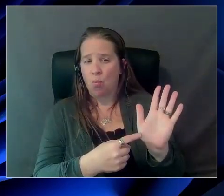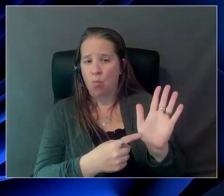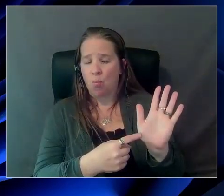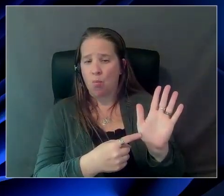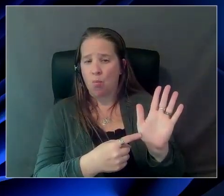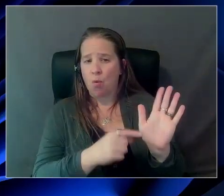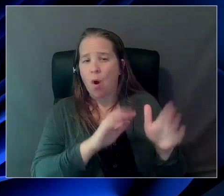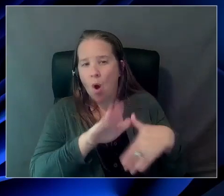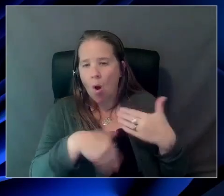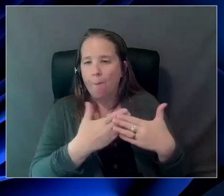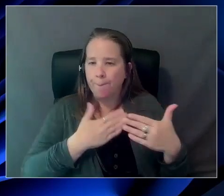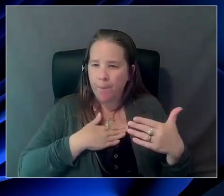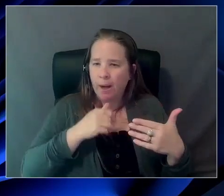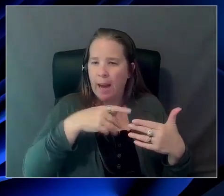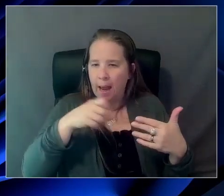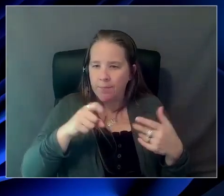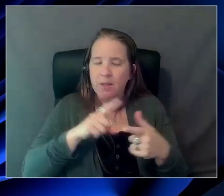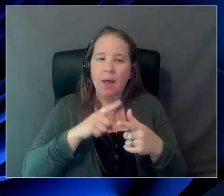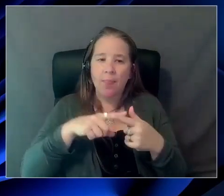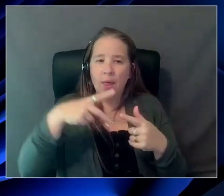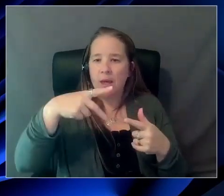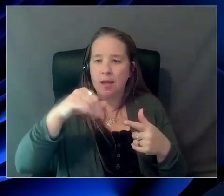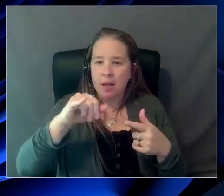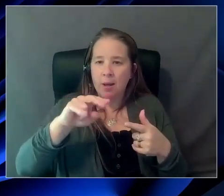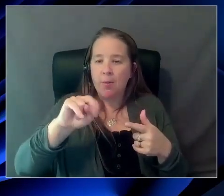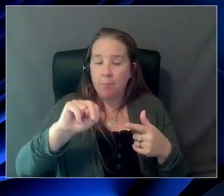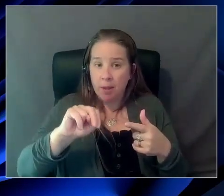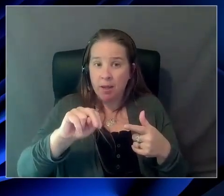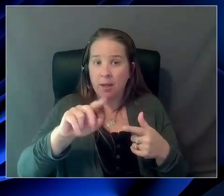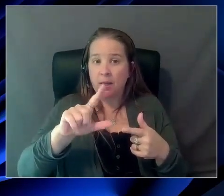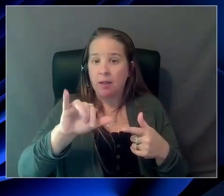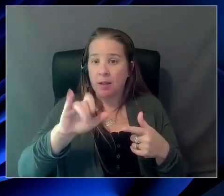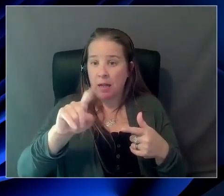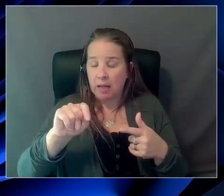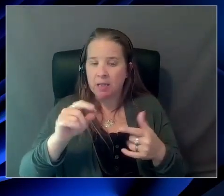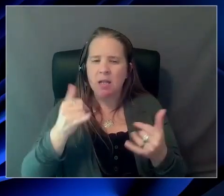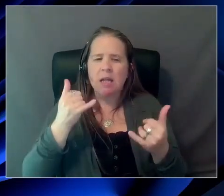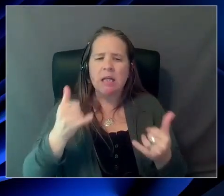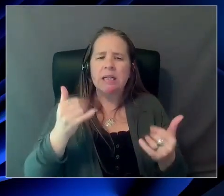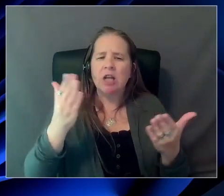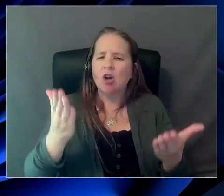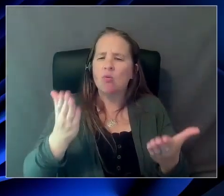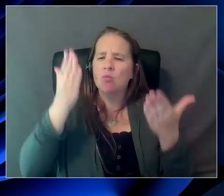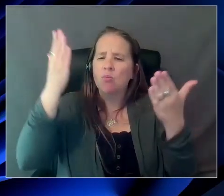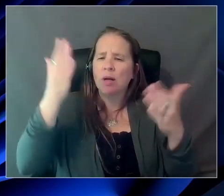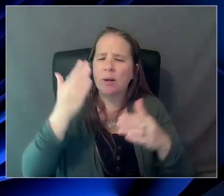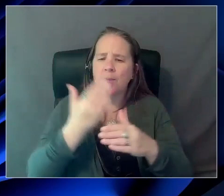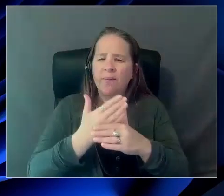And then we went through the panelists. So now NOTE Confidence: 0.908628875714286 recommended file list.